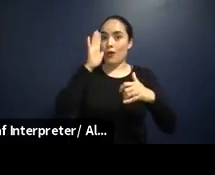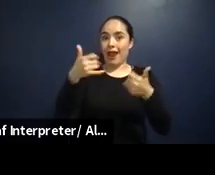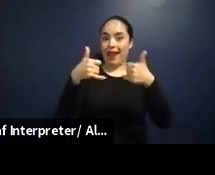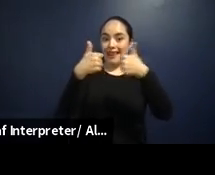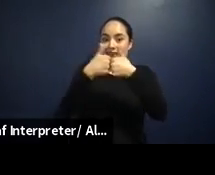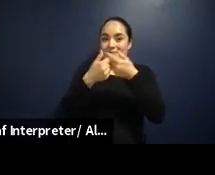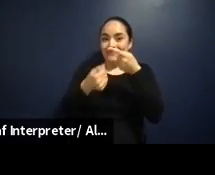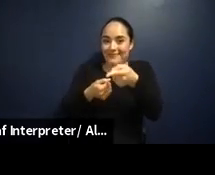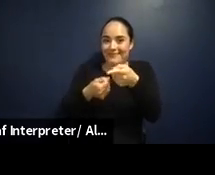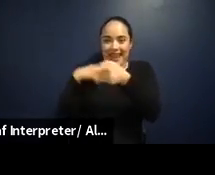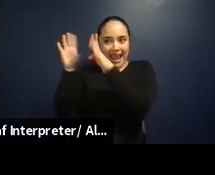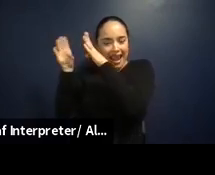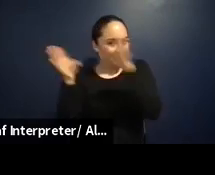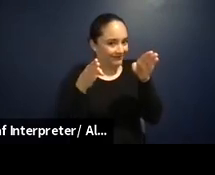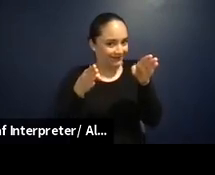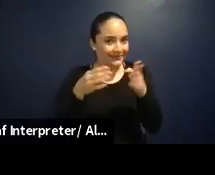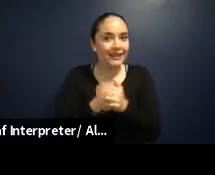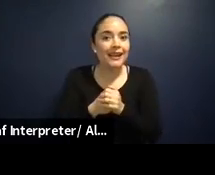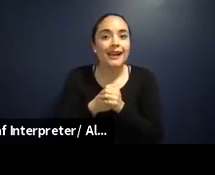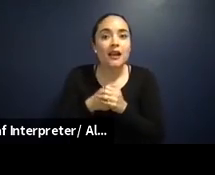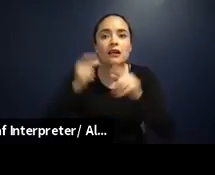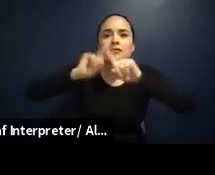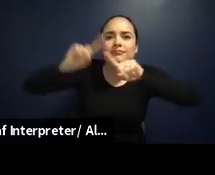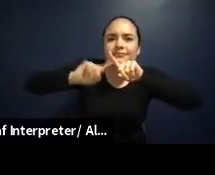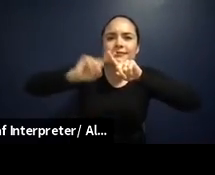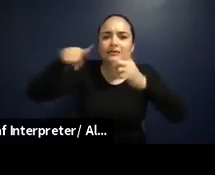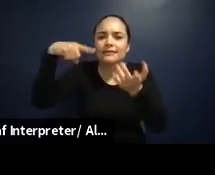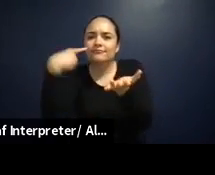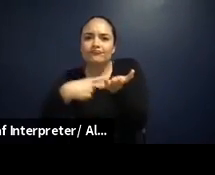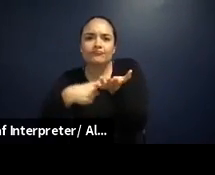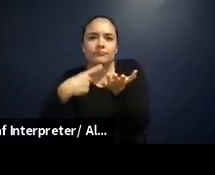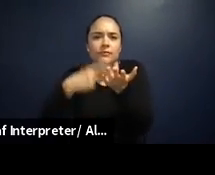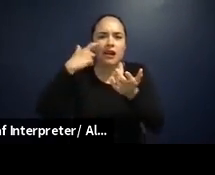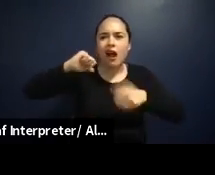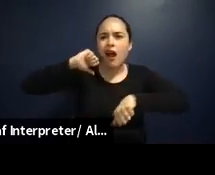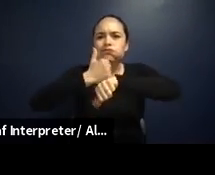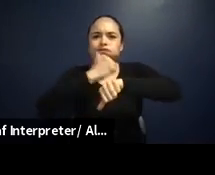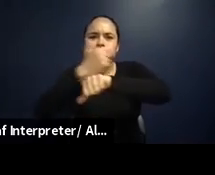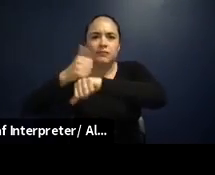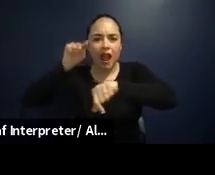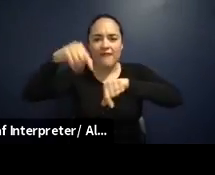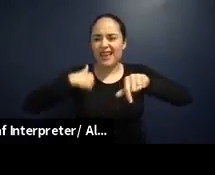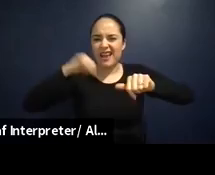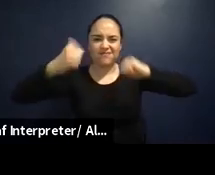have all of the rocks that we've seen so far laid out. I'm gonna pick up some sandstone, and I've